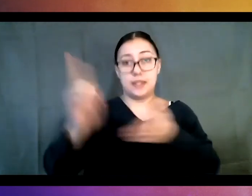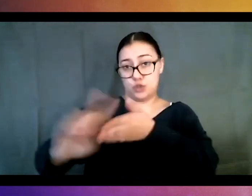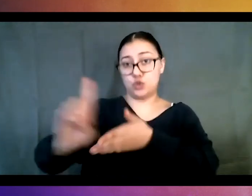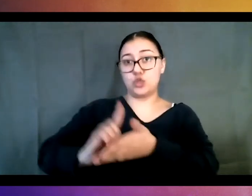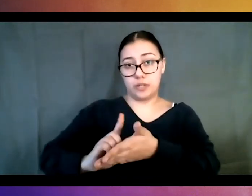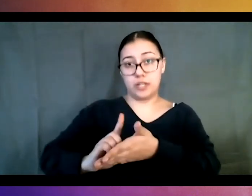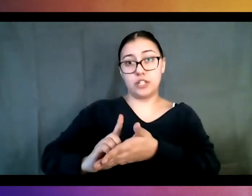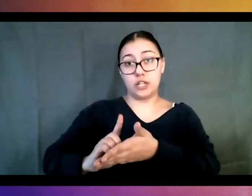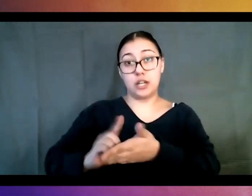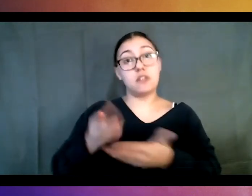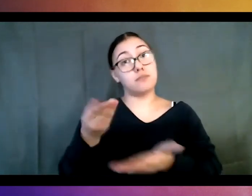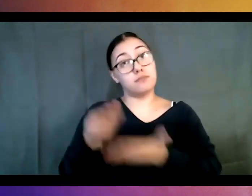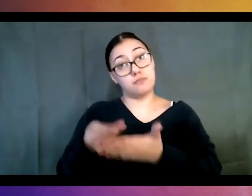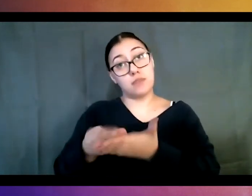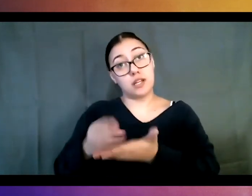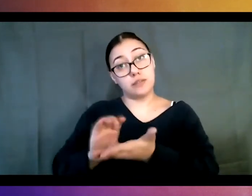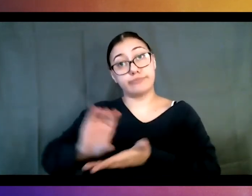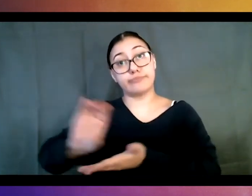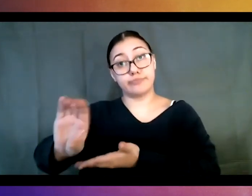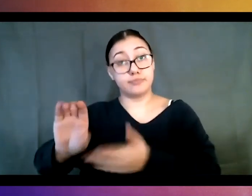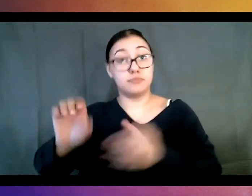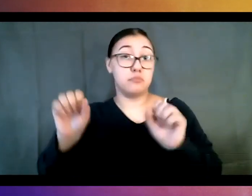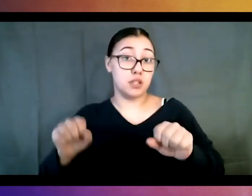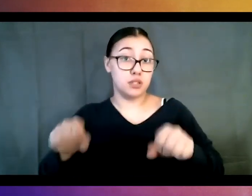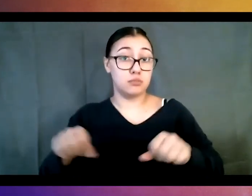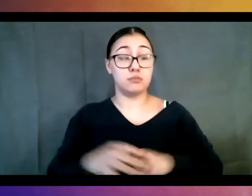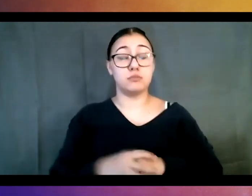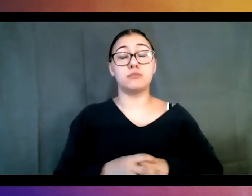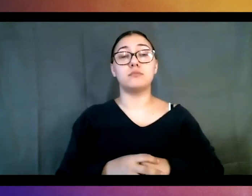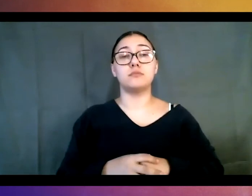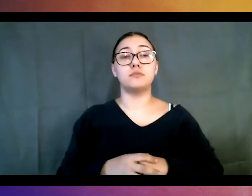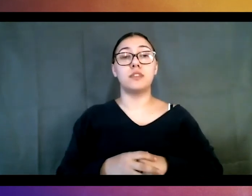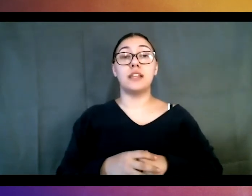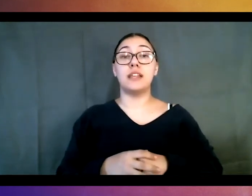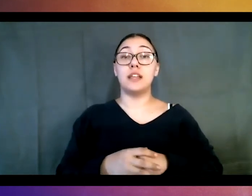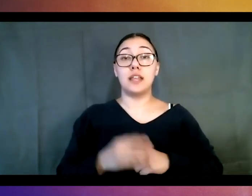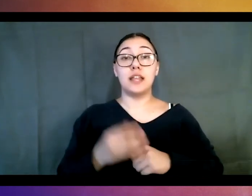If probable cause is found in a housing case that